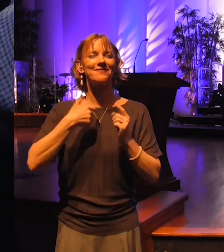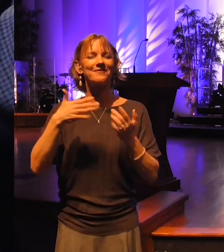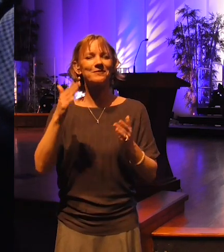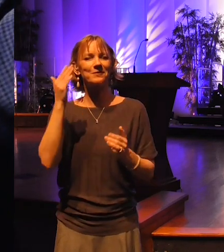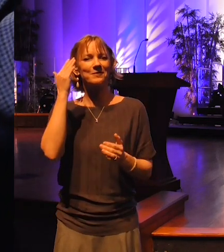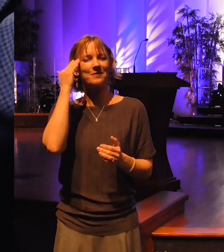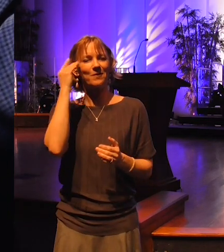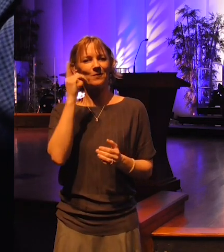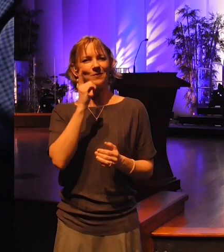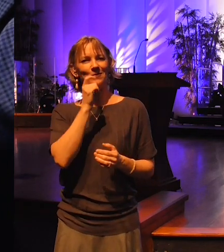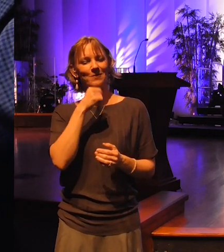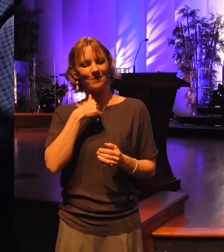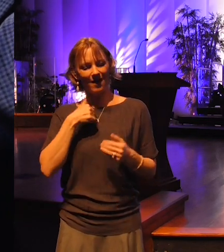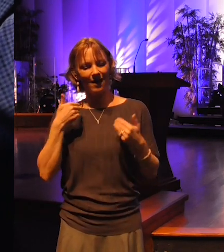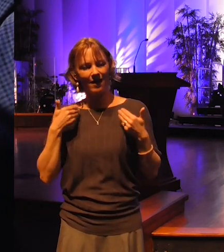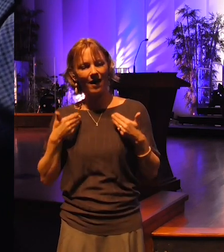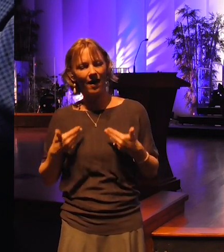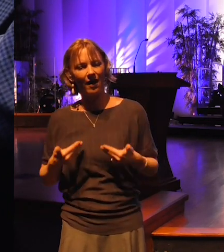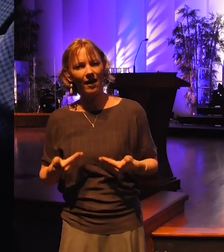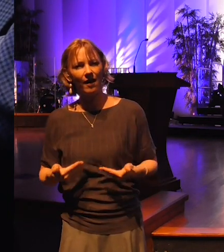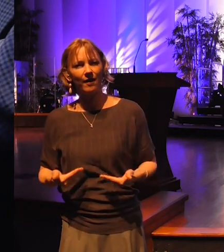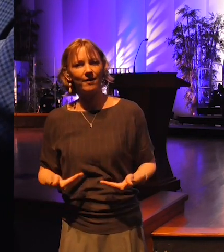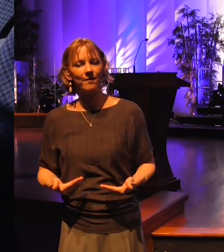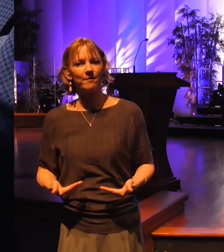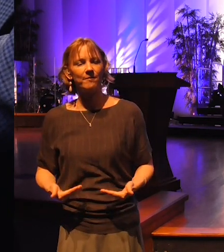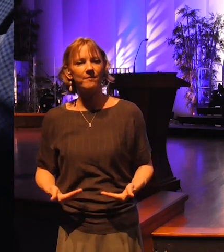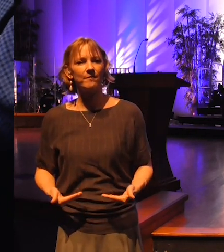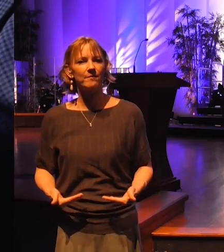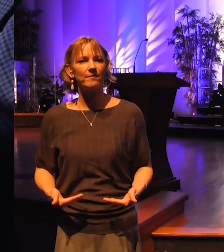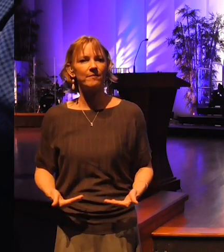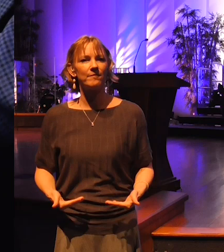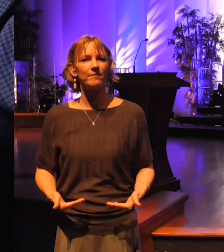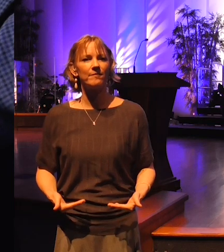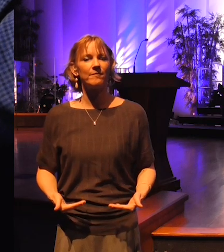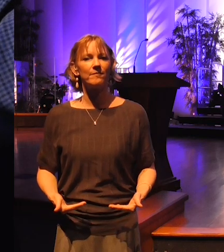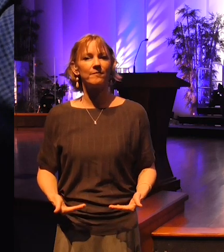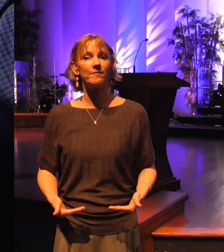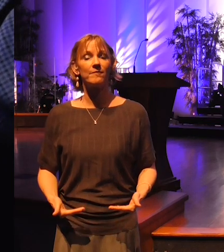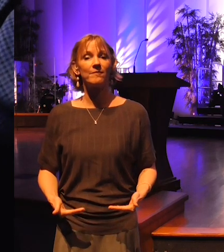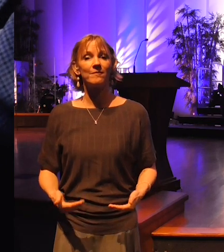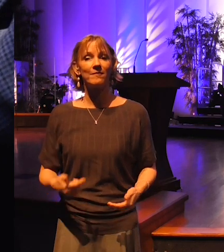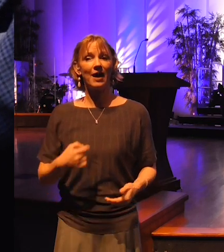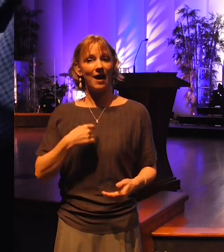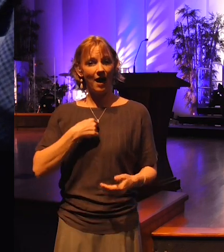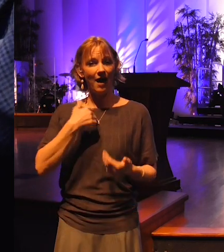am and I know where I